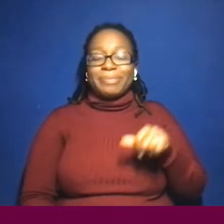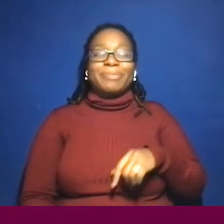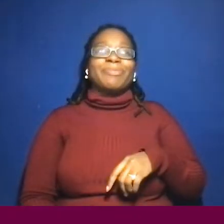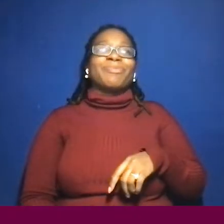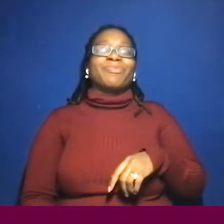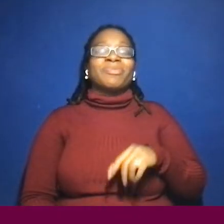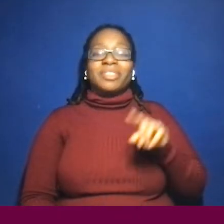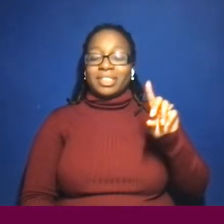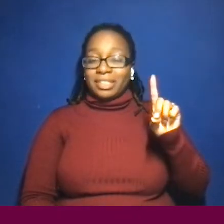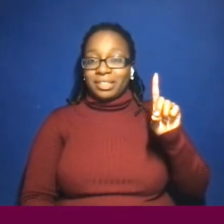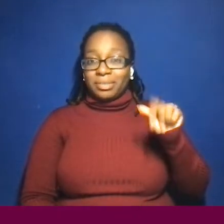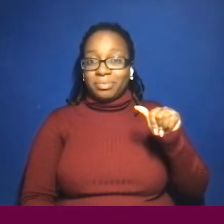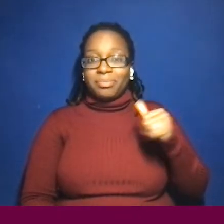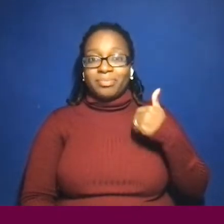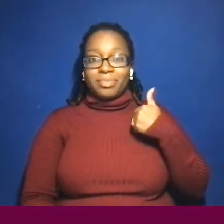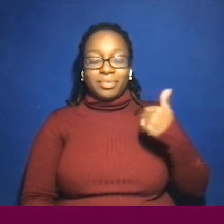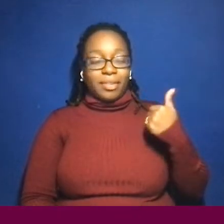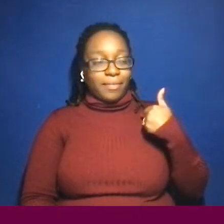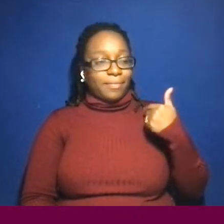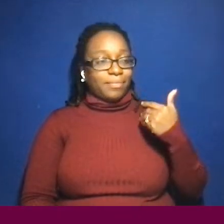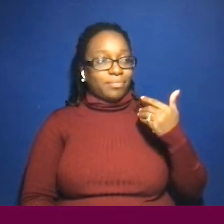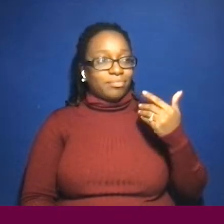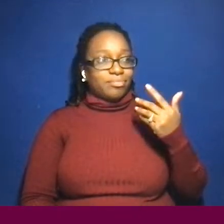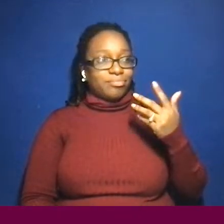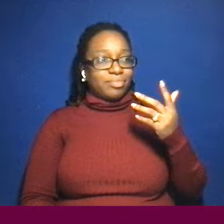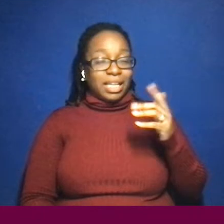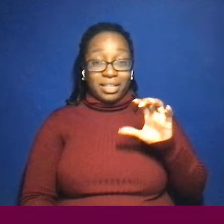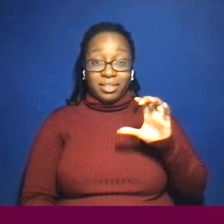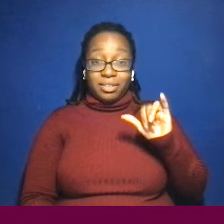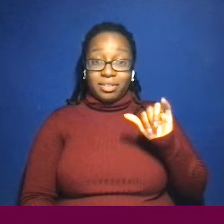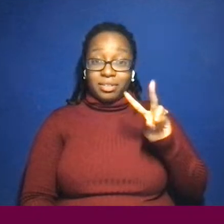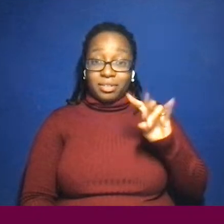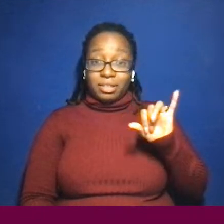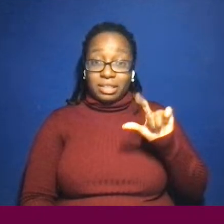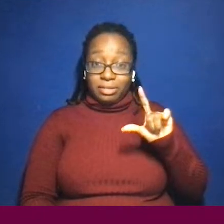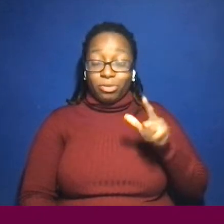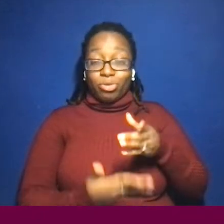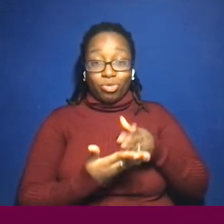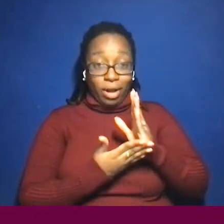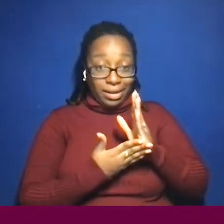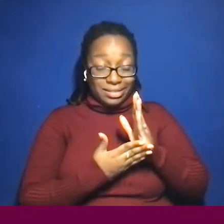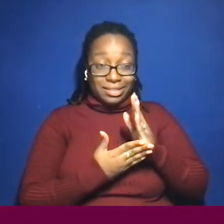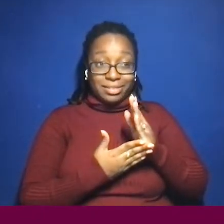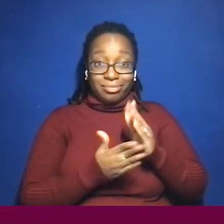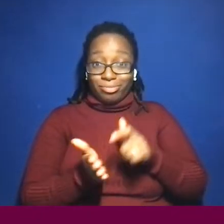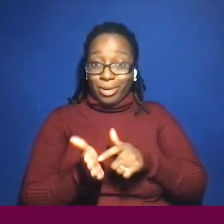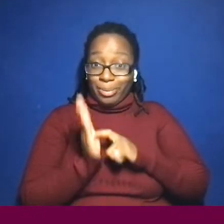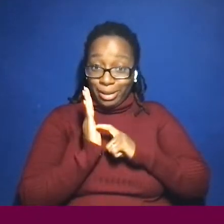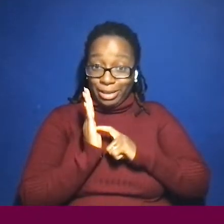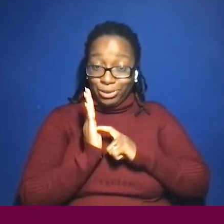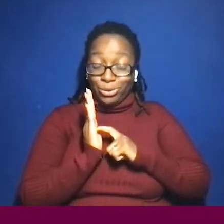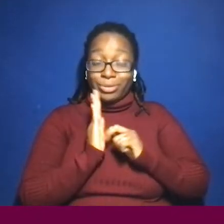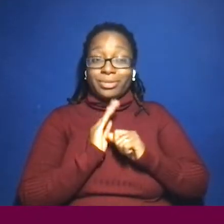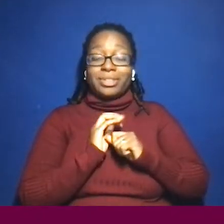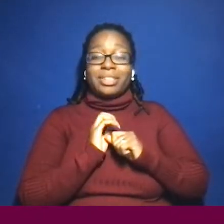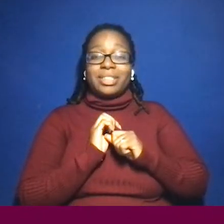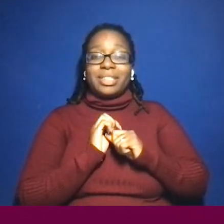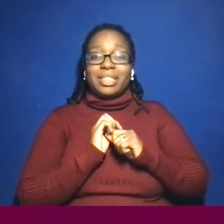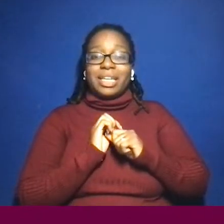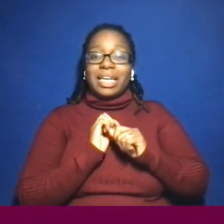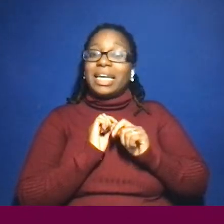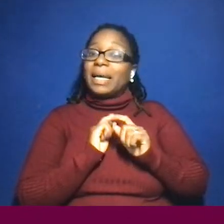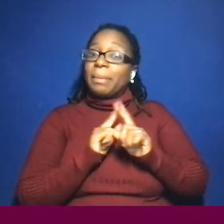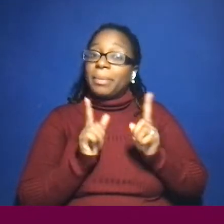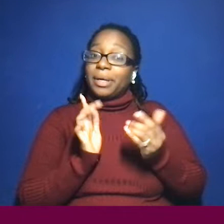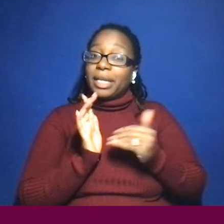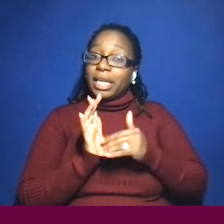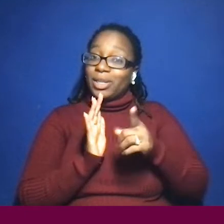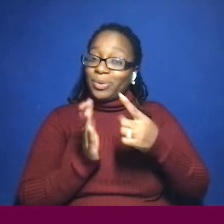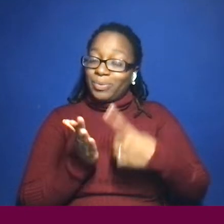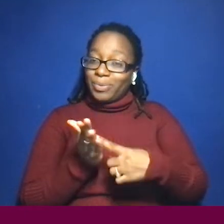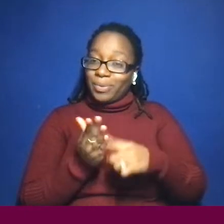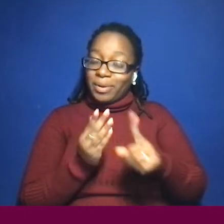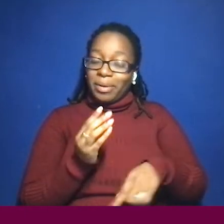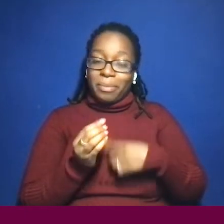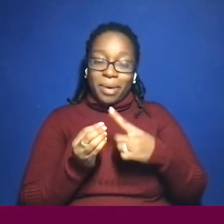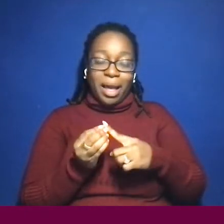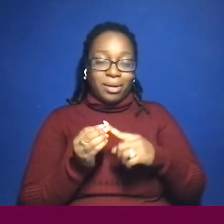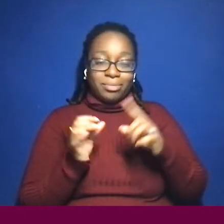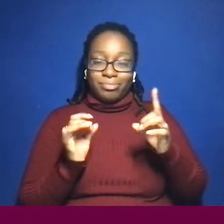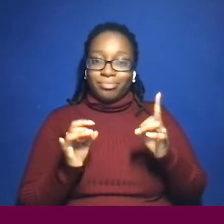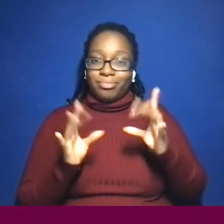comes with some civil rights obligations, and yet, as you talked about the horrific genocide